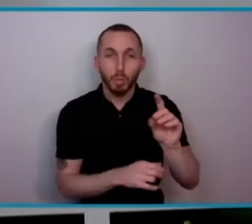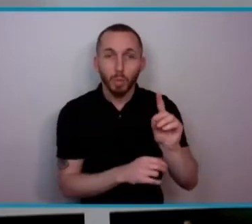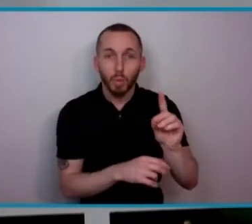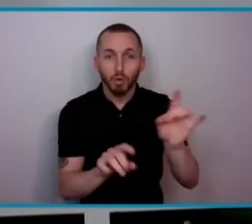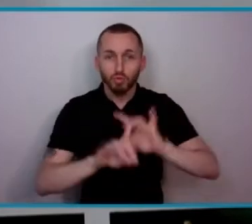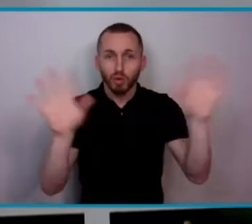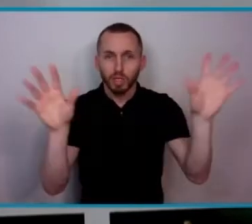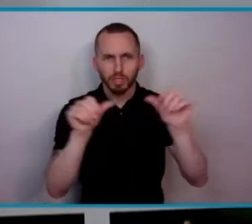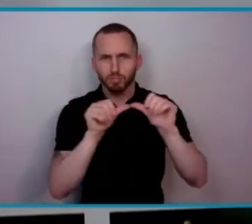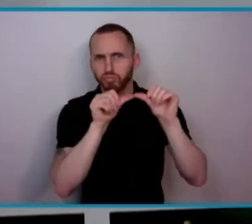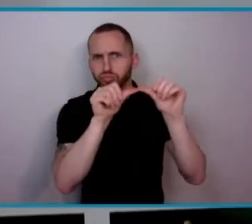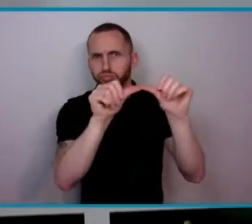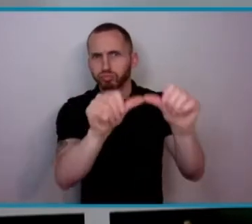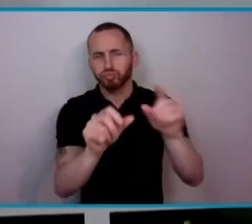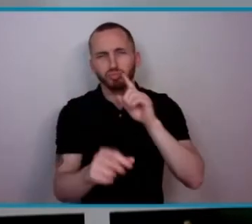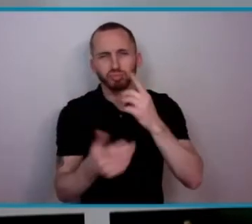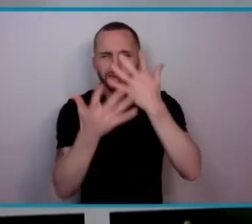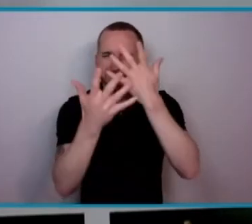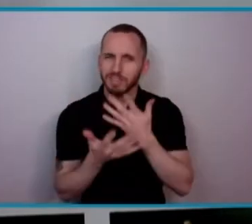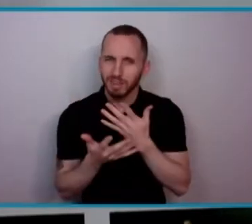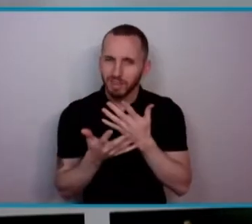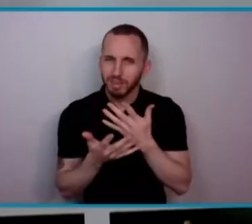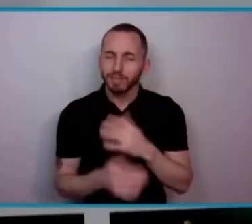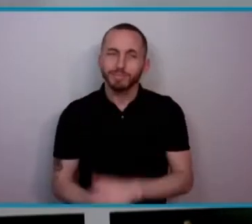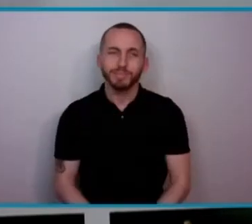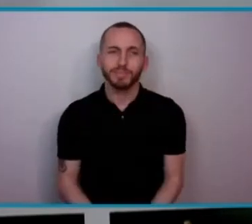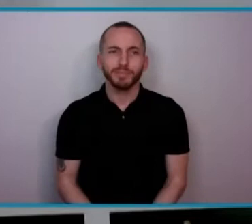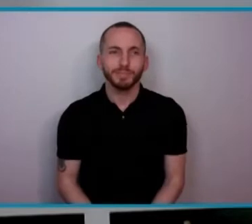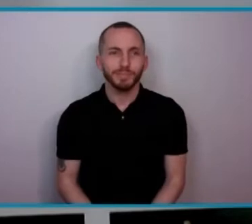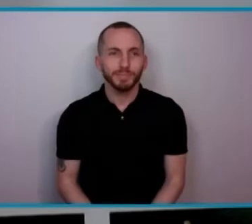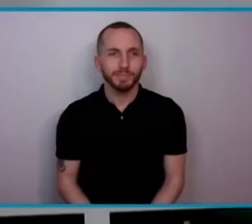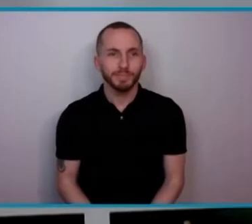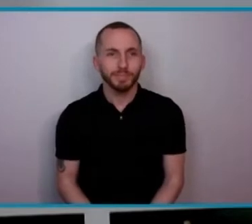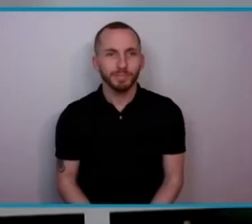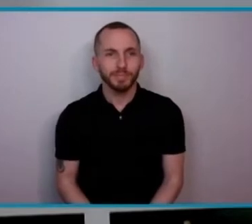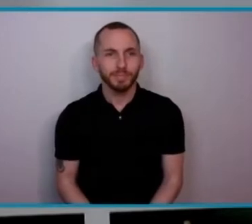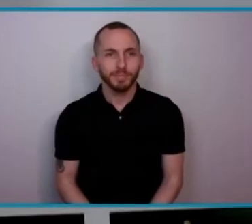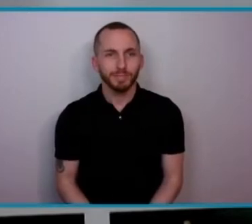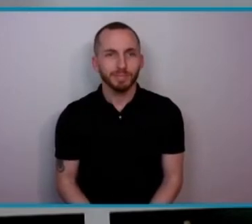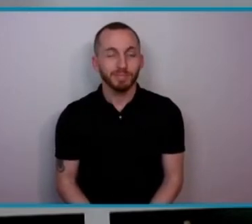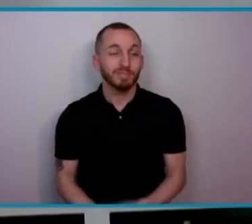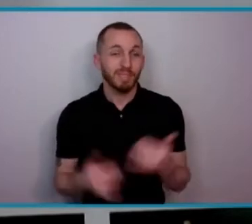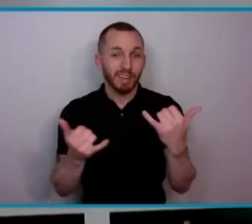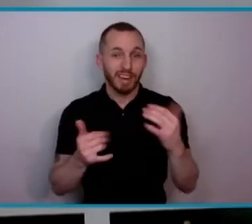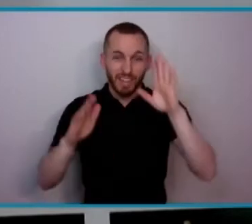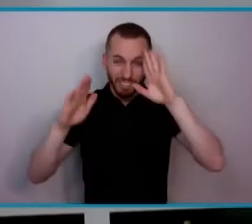partly because of extreme focus on the medical treatment of chronic pain.